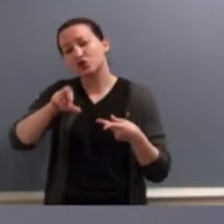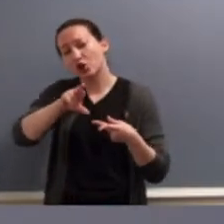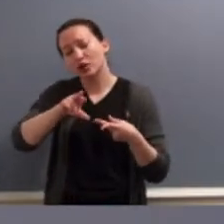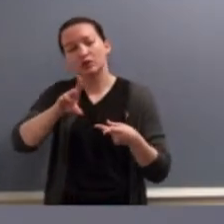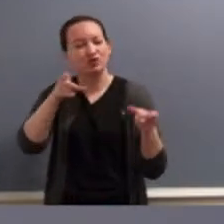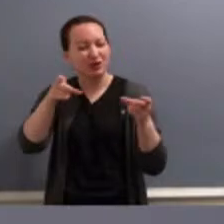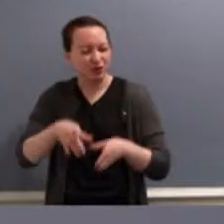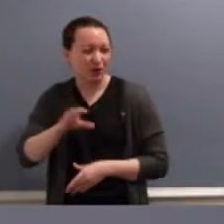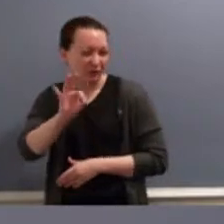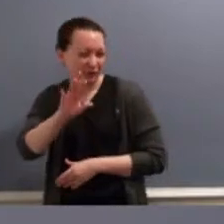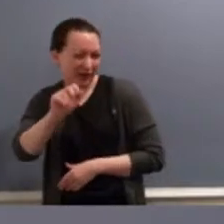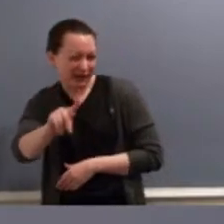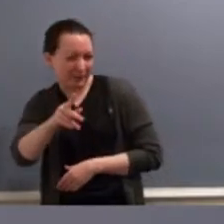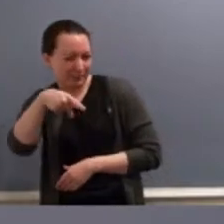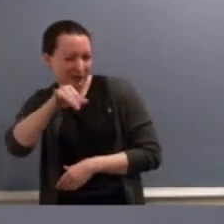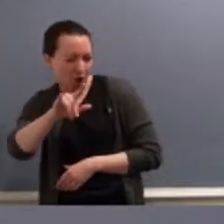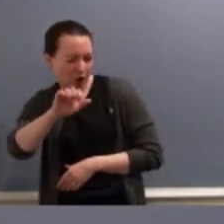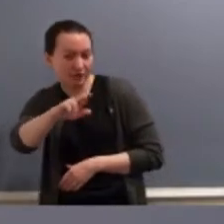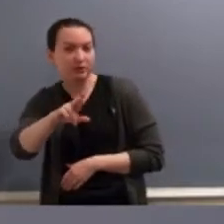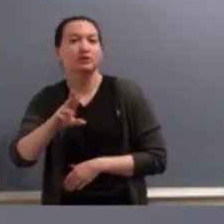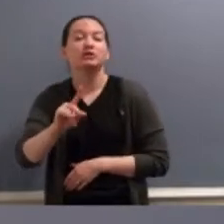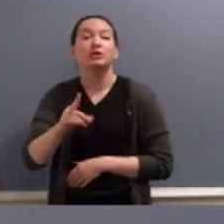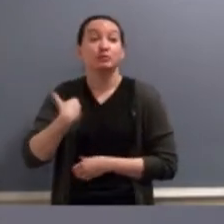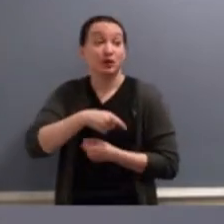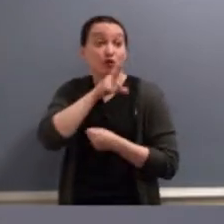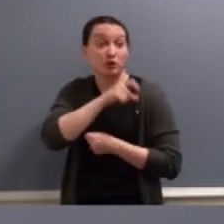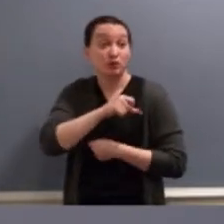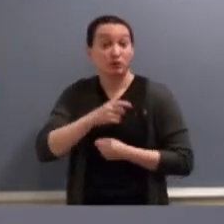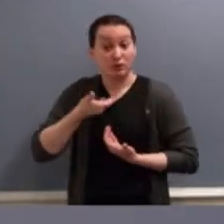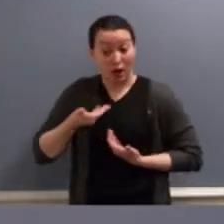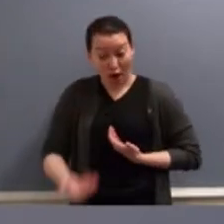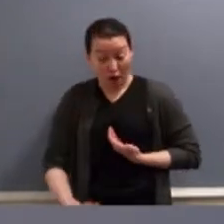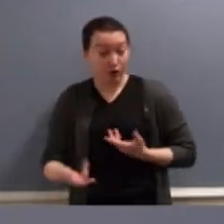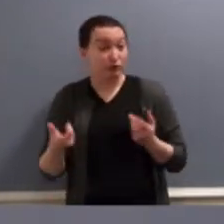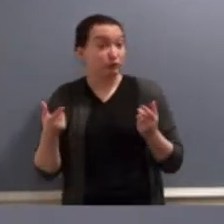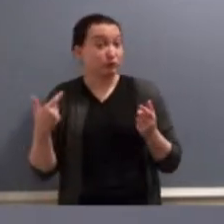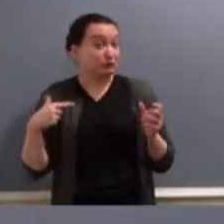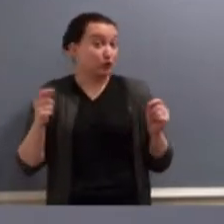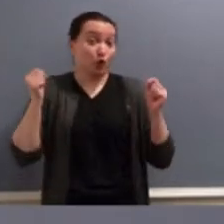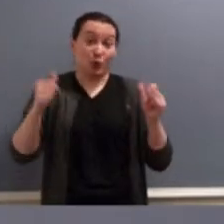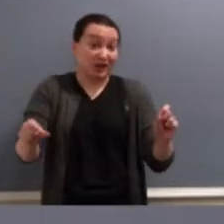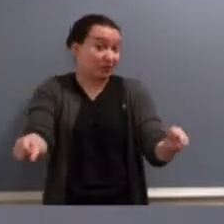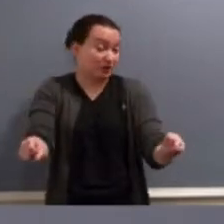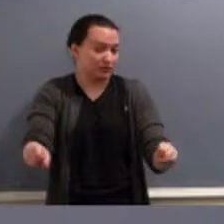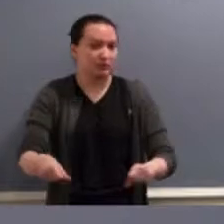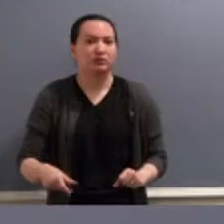make sure that we stay restaff that office as quickly as we as we possibly can so that we can